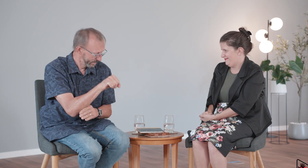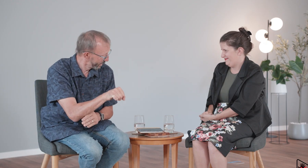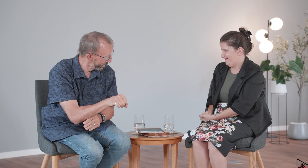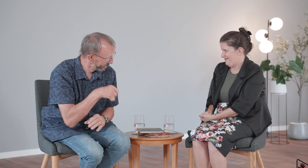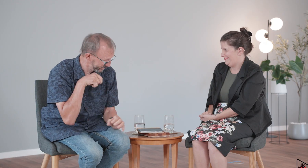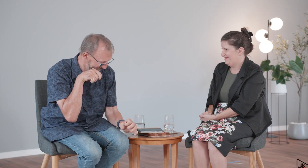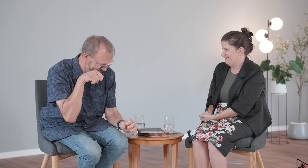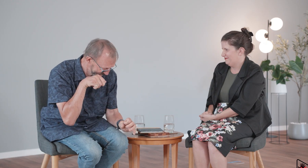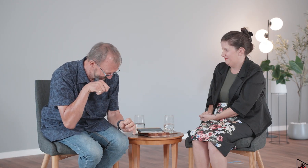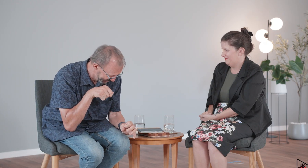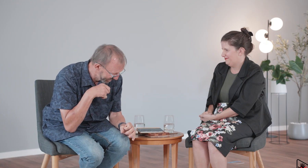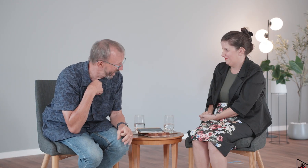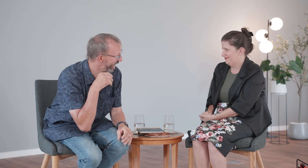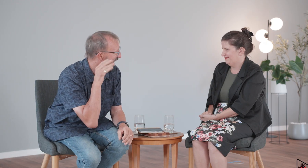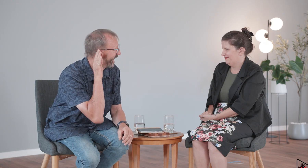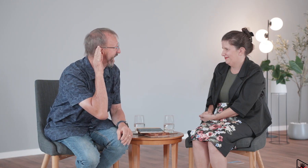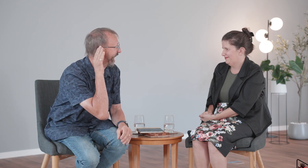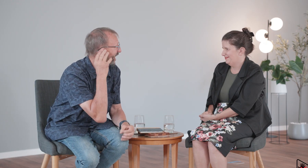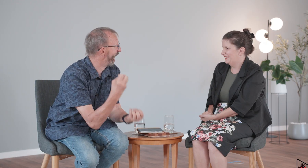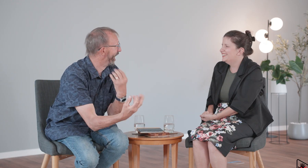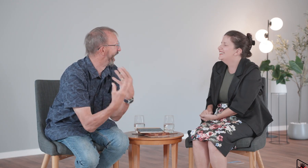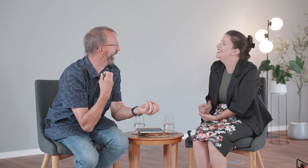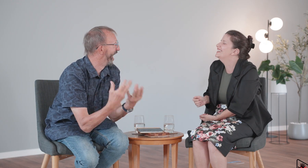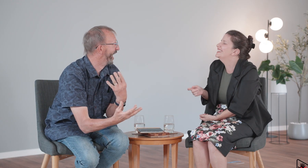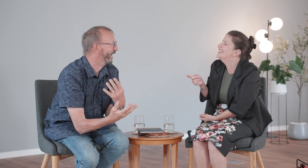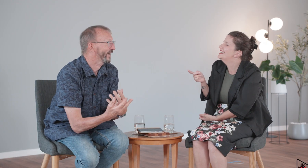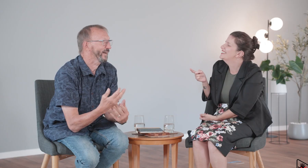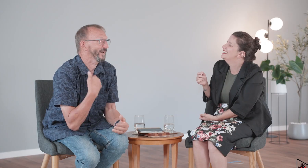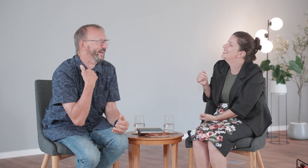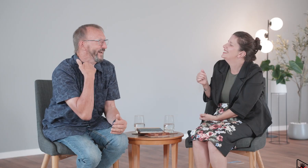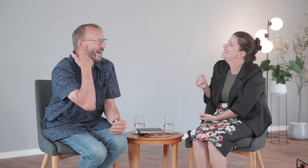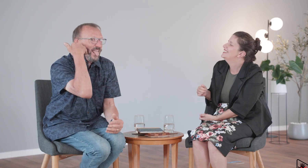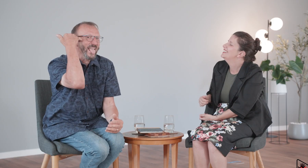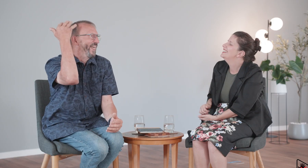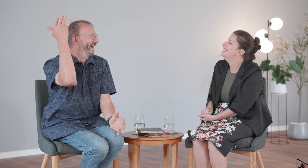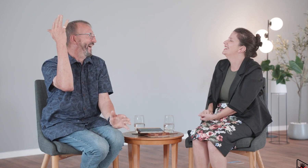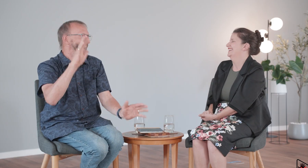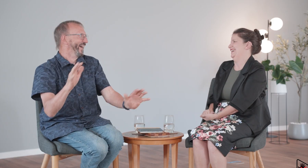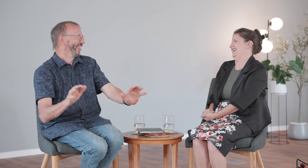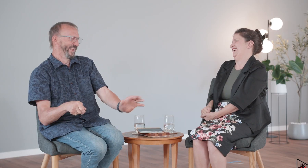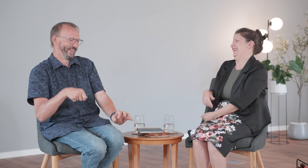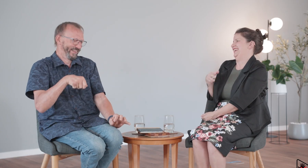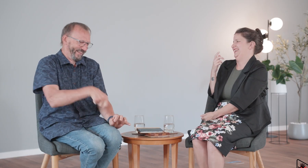dipstick. So I leant right into the engine bay. And at that point I could hear faintly the horn